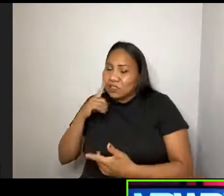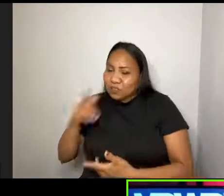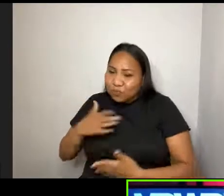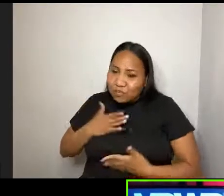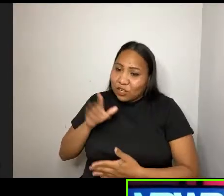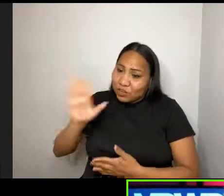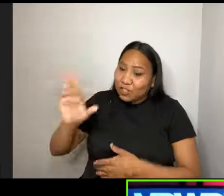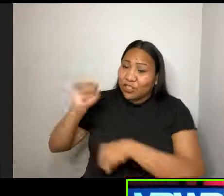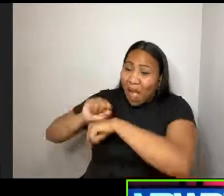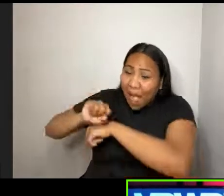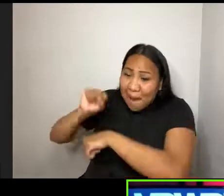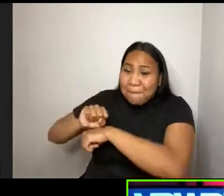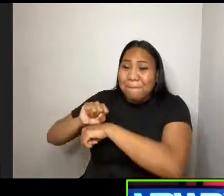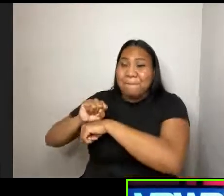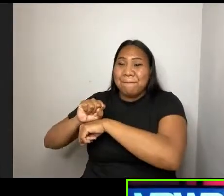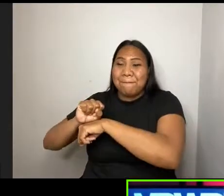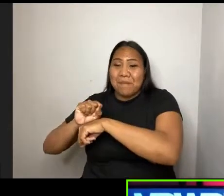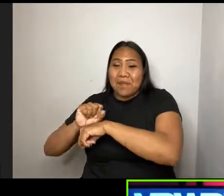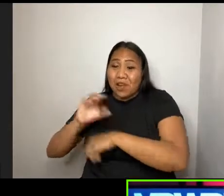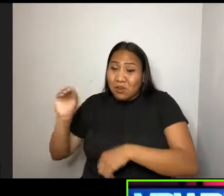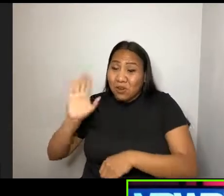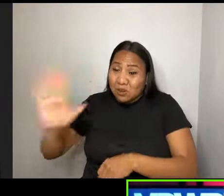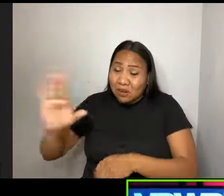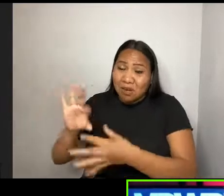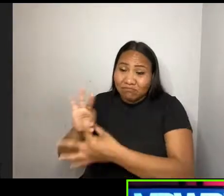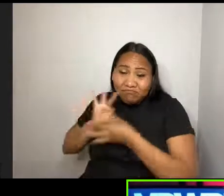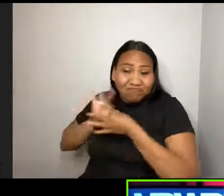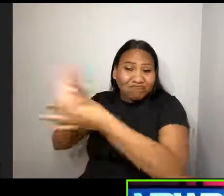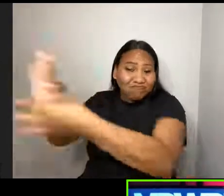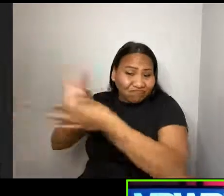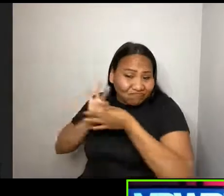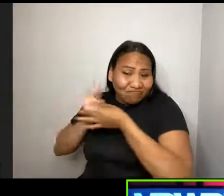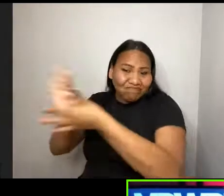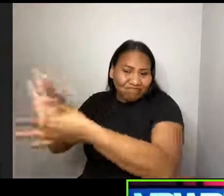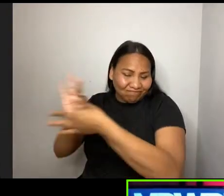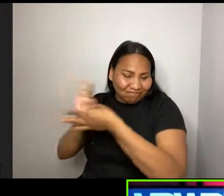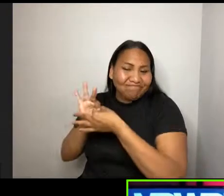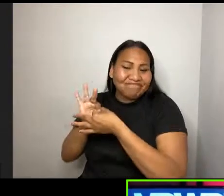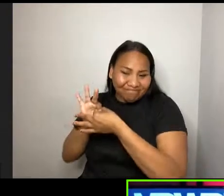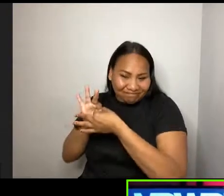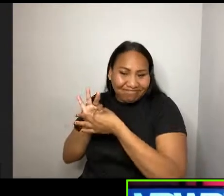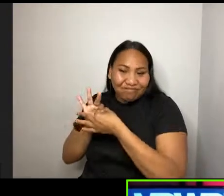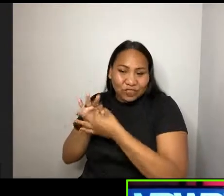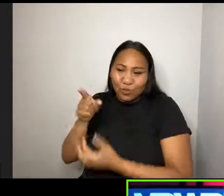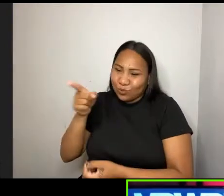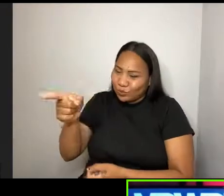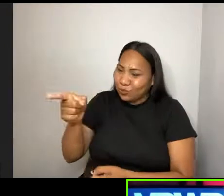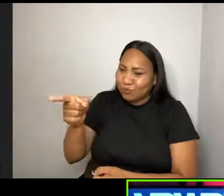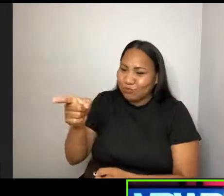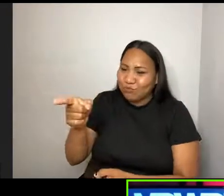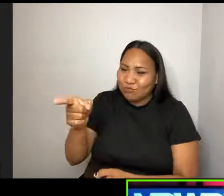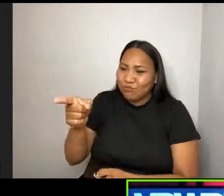your allyship and giving me a platform to reach a new audience and, hopefully,